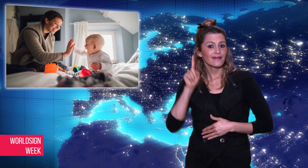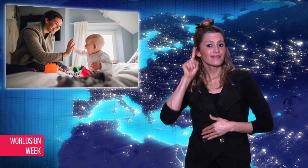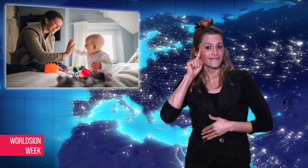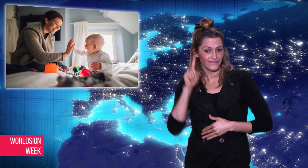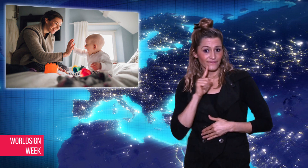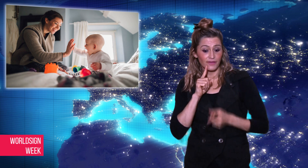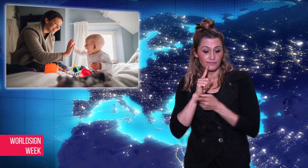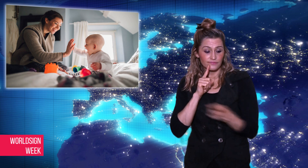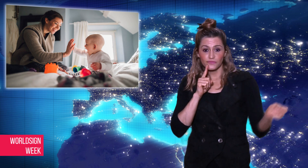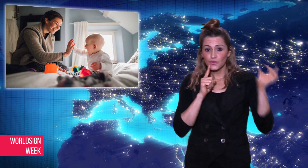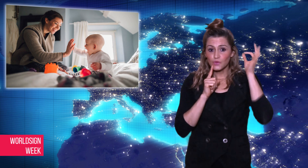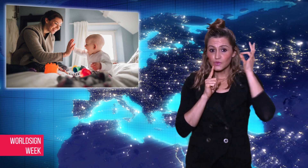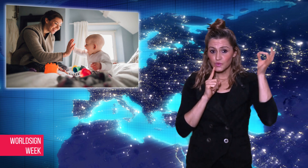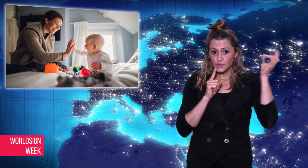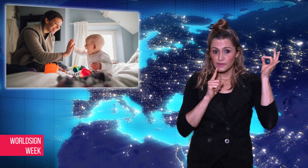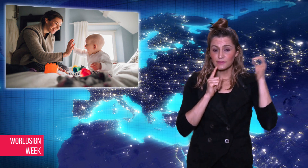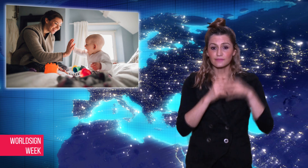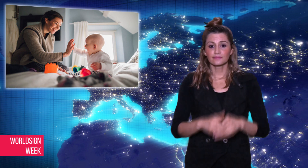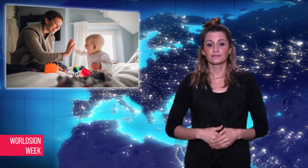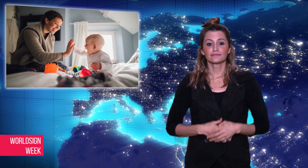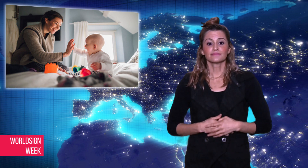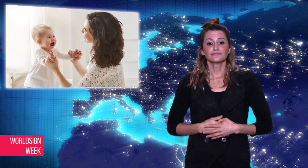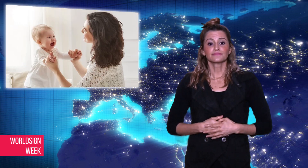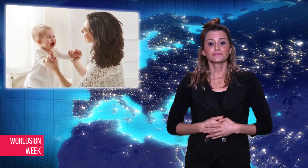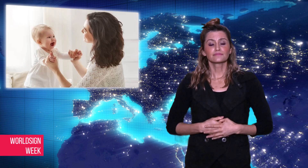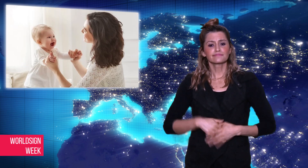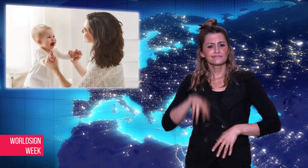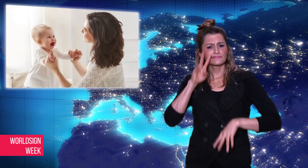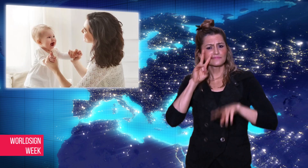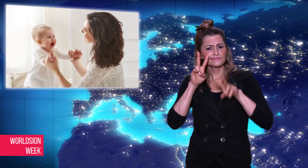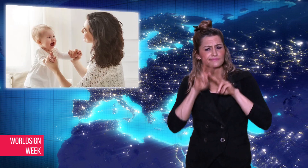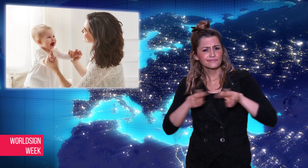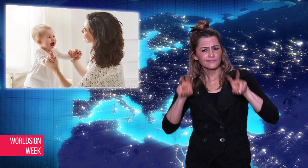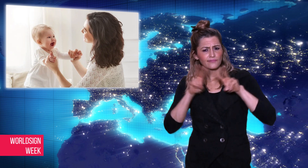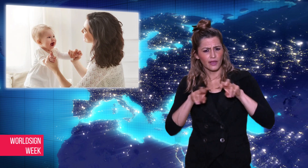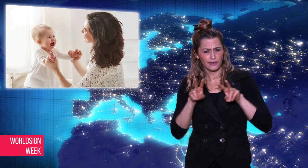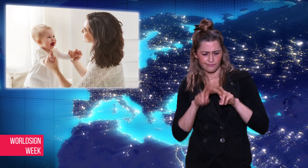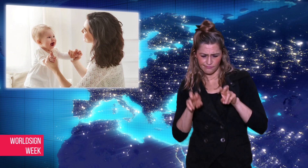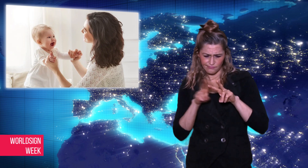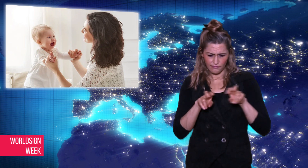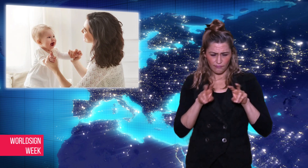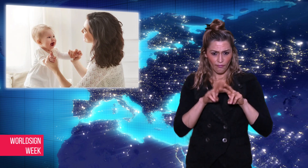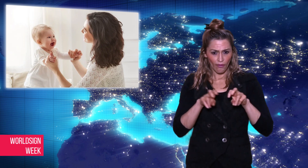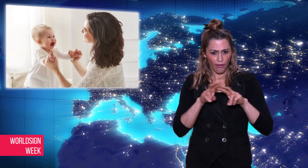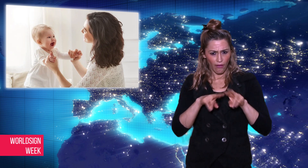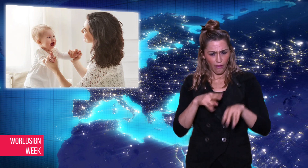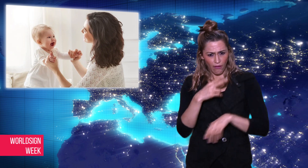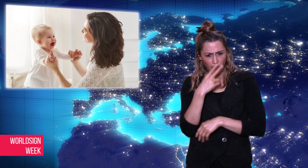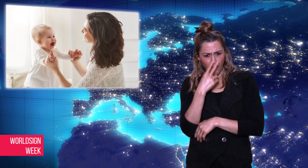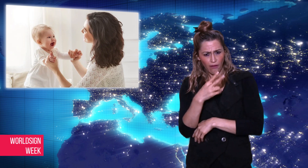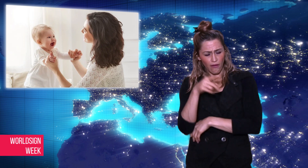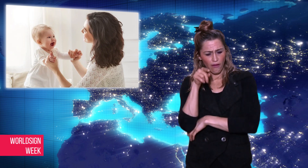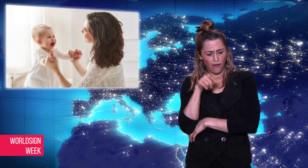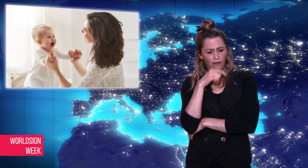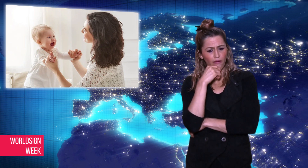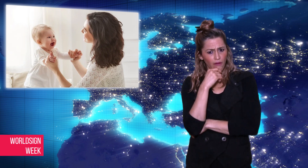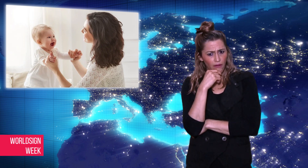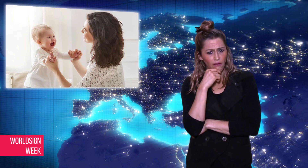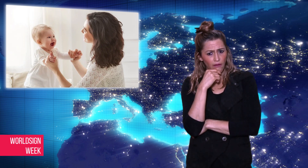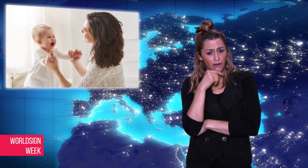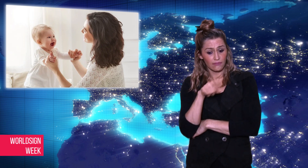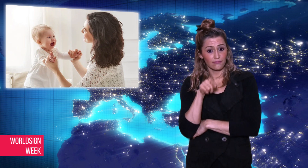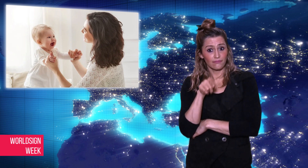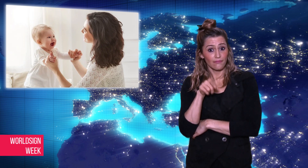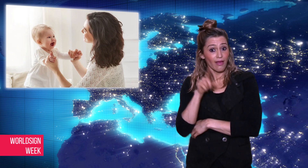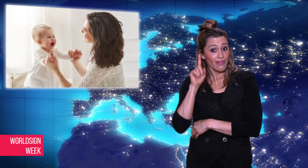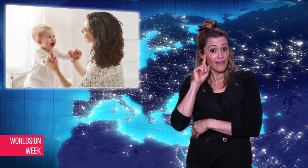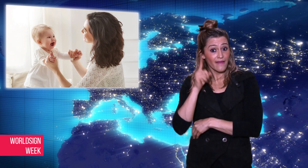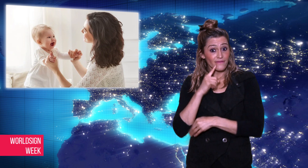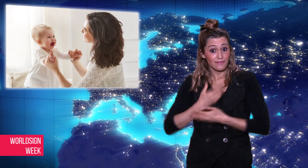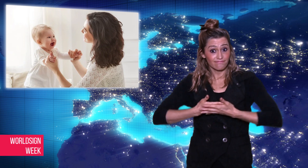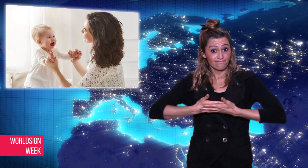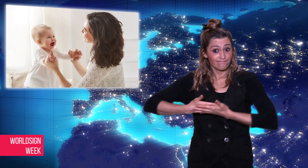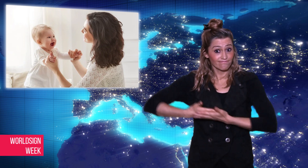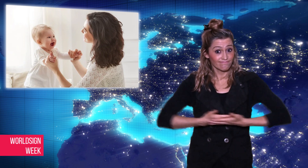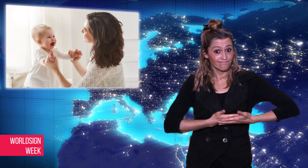72 infants between 7 and 14 months old, among them are